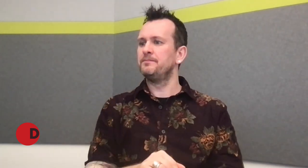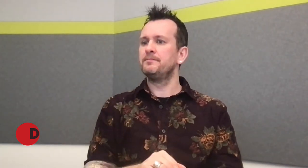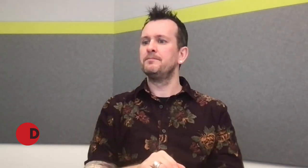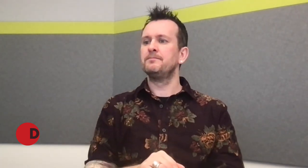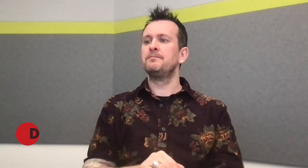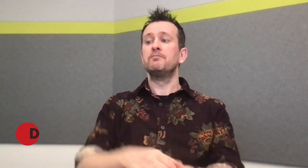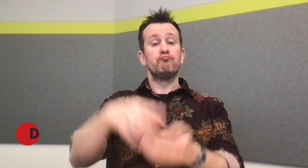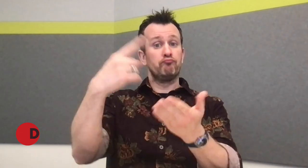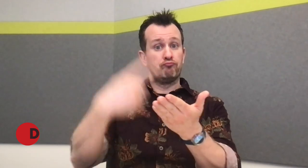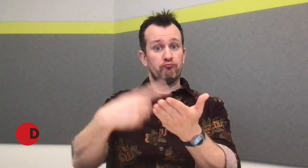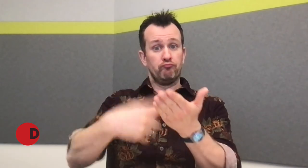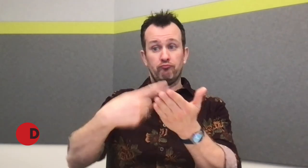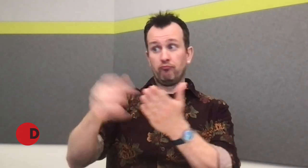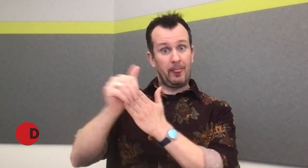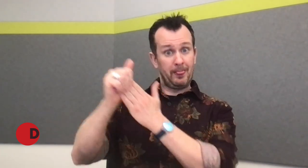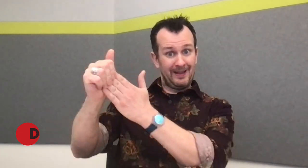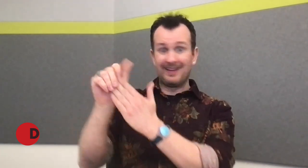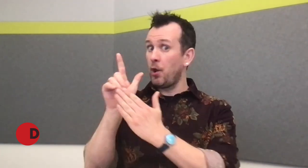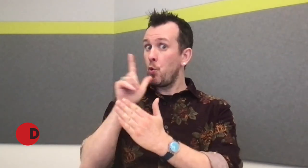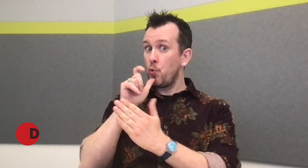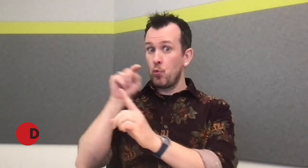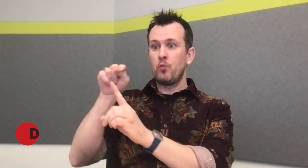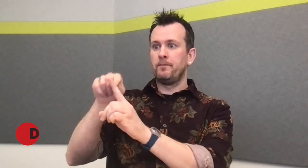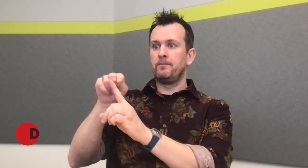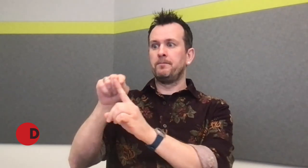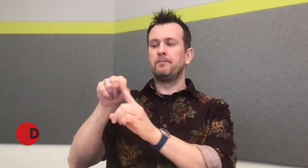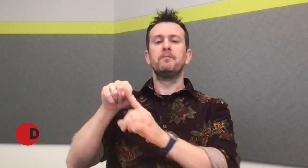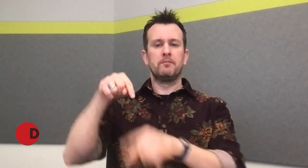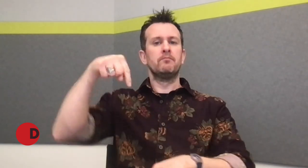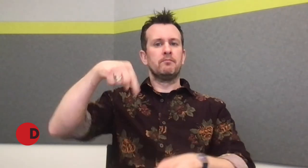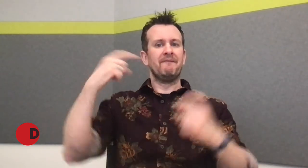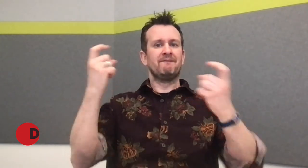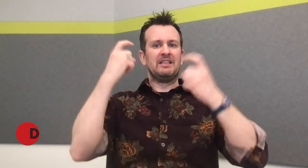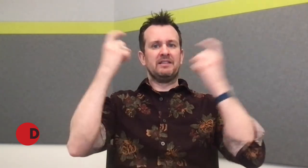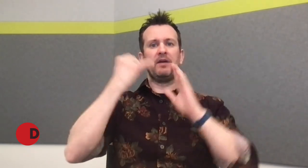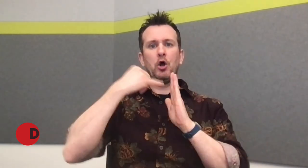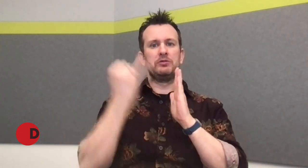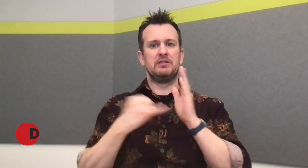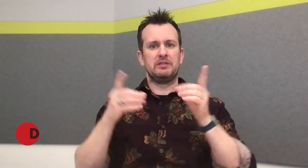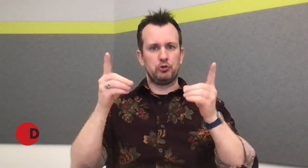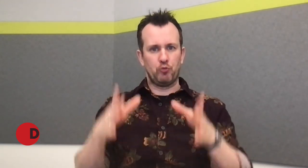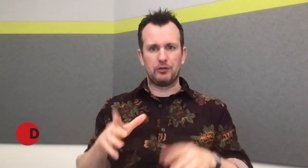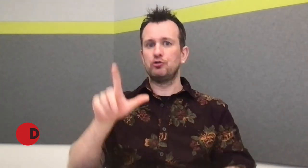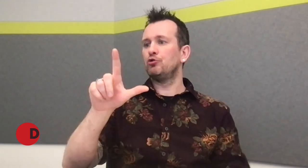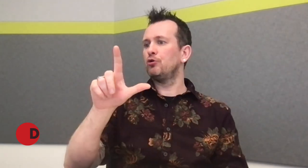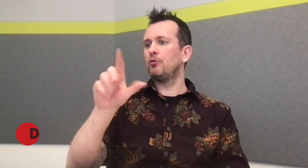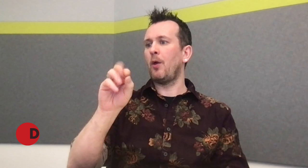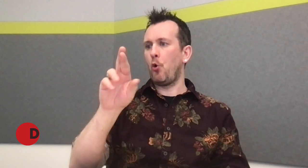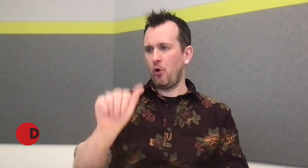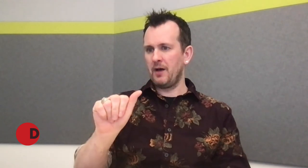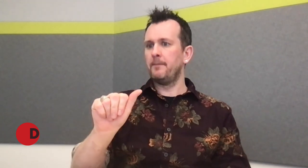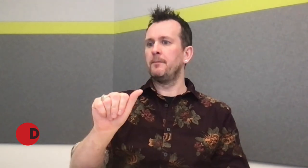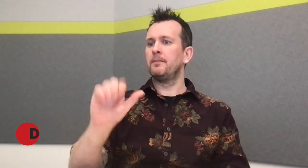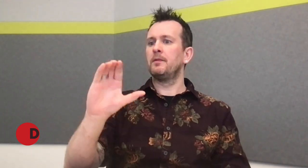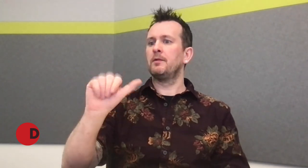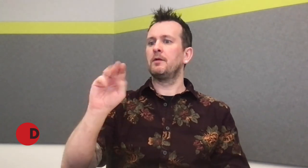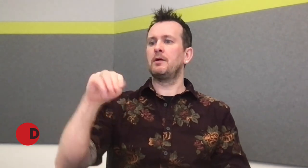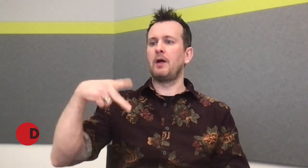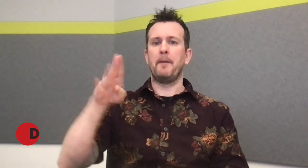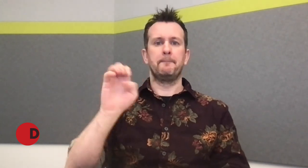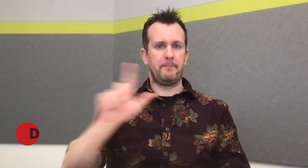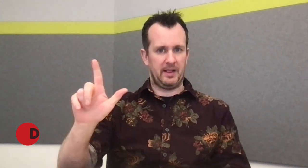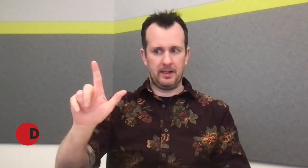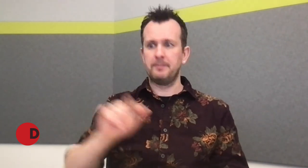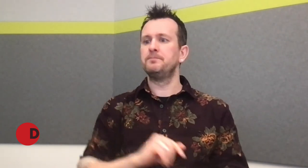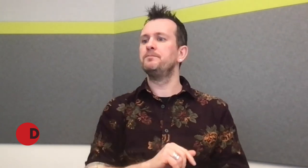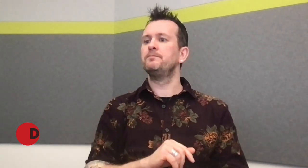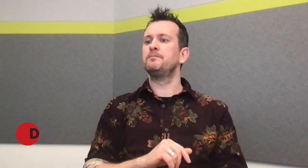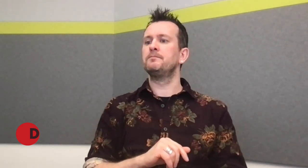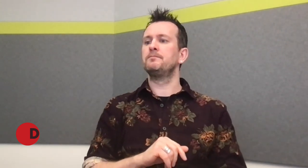The lead is the festival artistic director Lora Campbell.